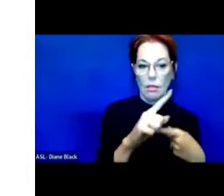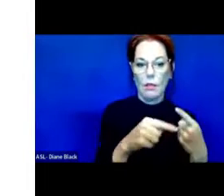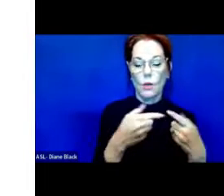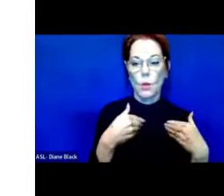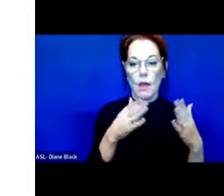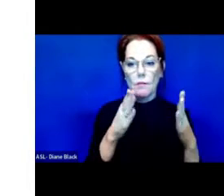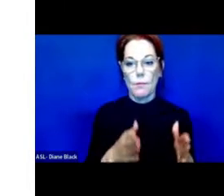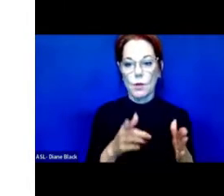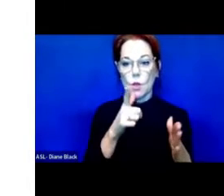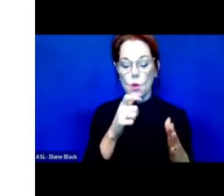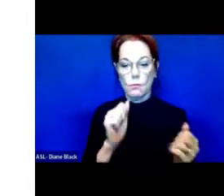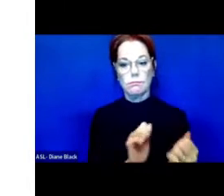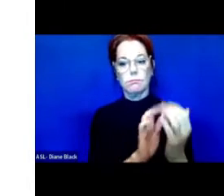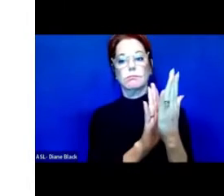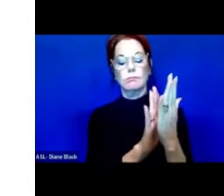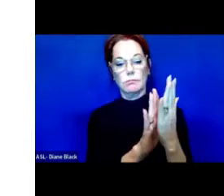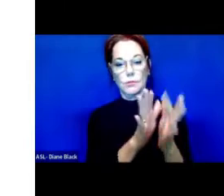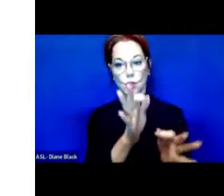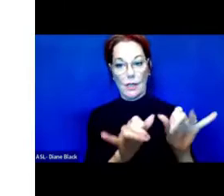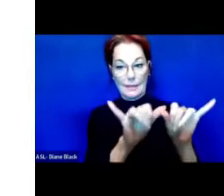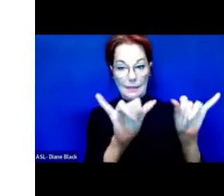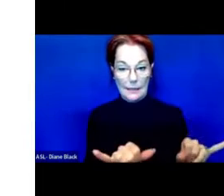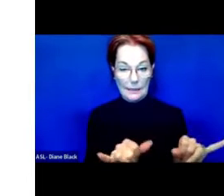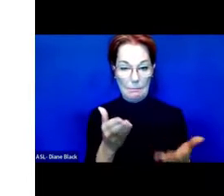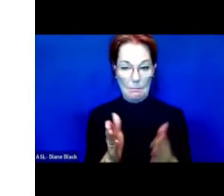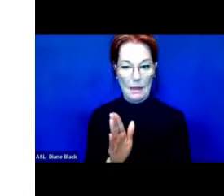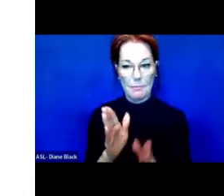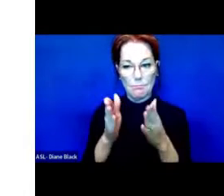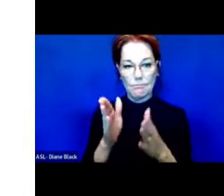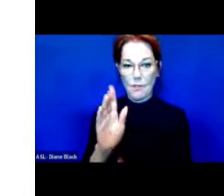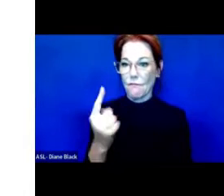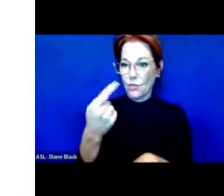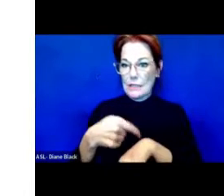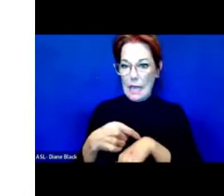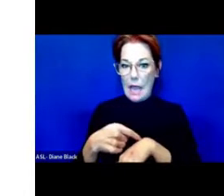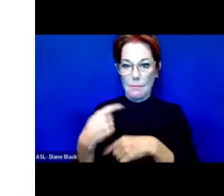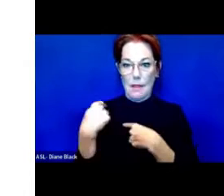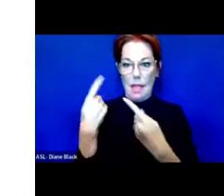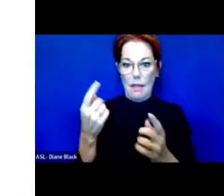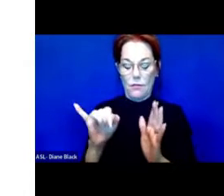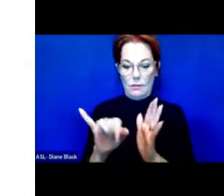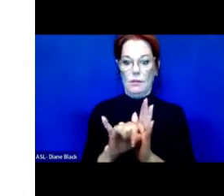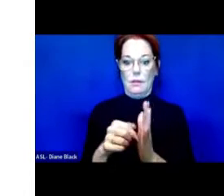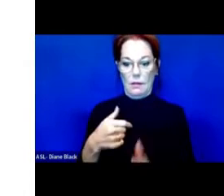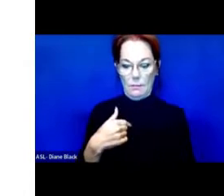system, this could be the first time that they're ever identifying or acknowledging the brain injury, or even if maybe